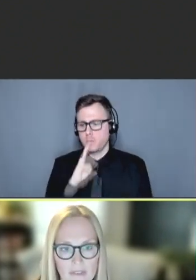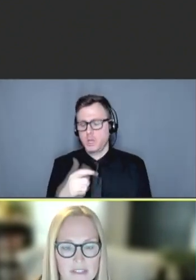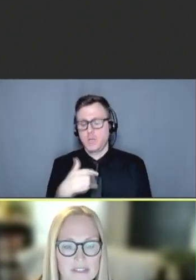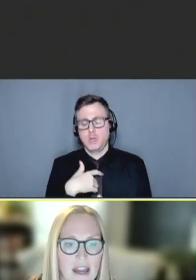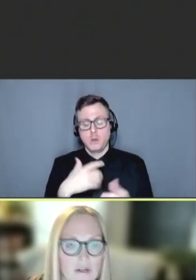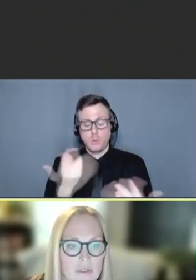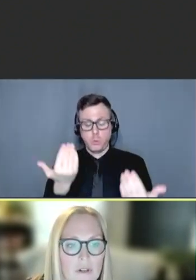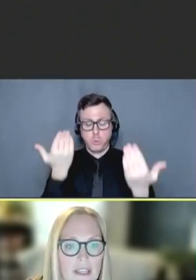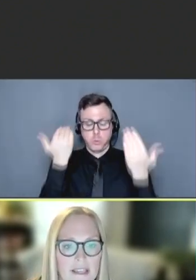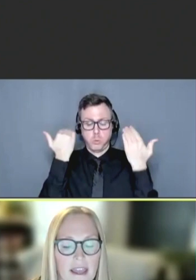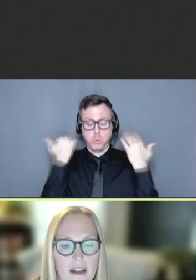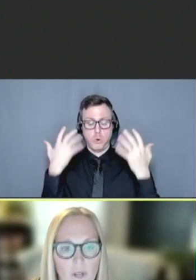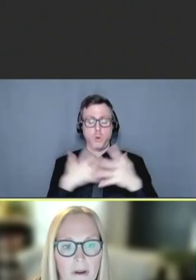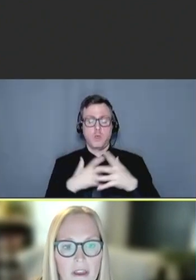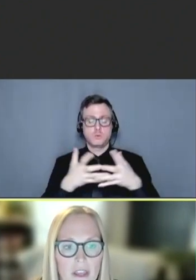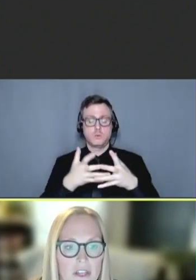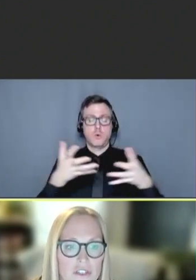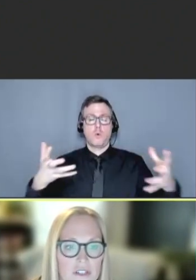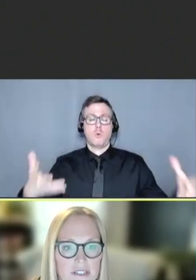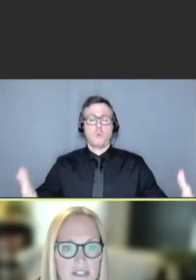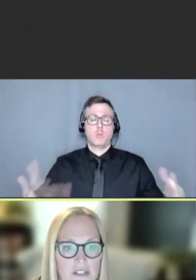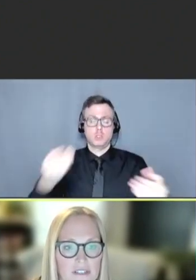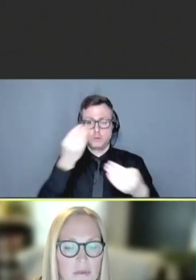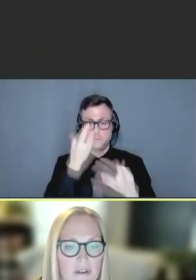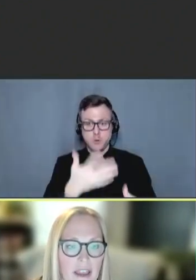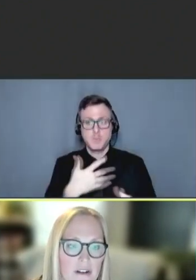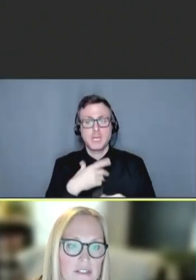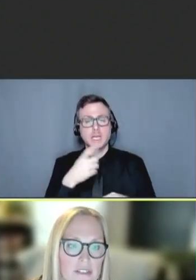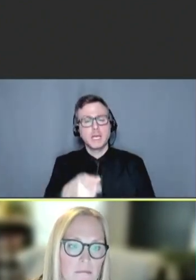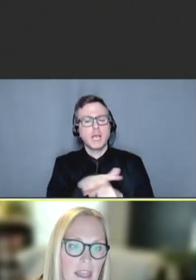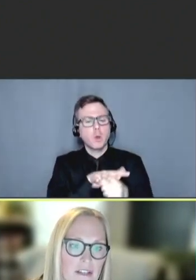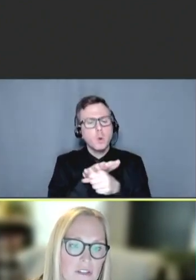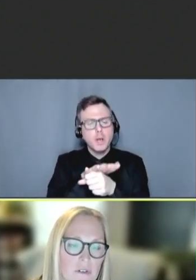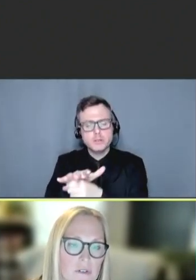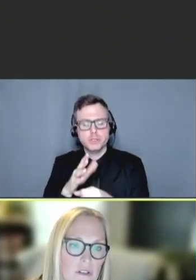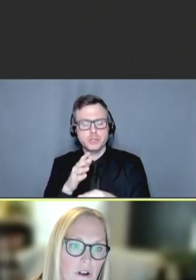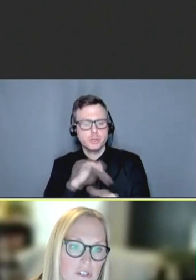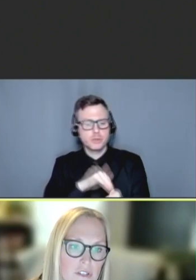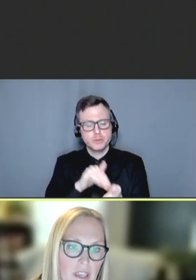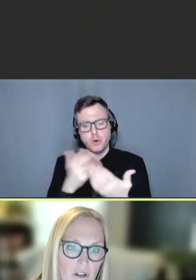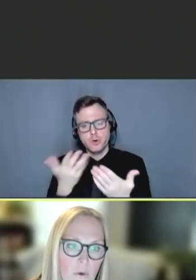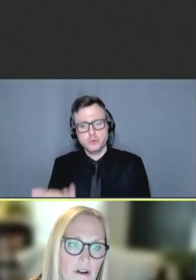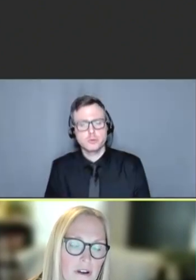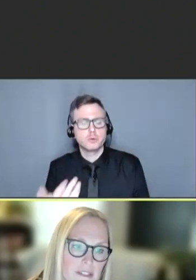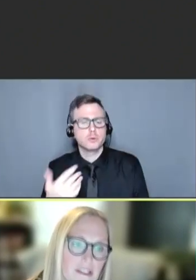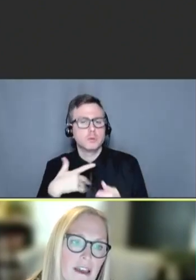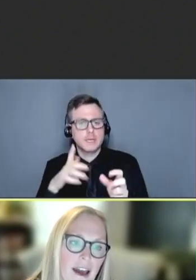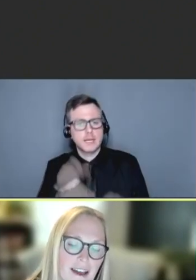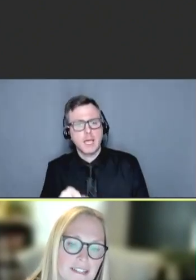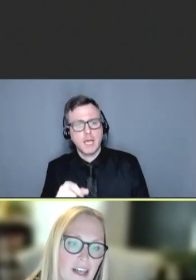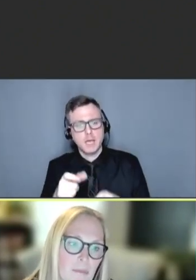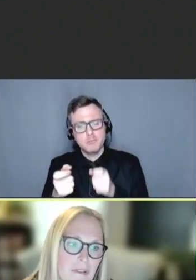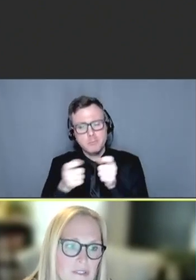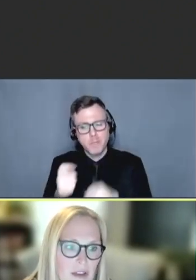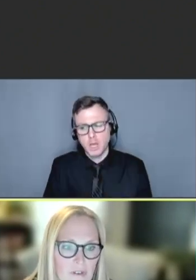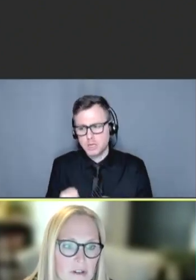And this is now a toolkit to help jurisdictions and providers and manage those large-scale queries to help in those efforts.